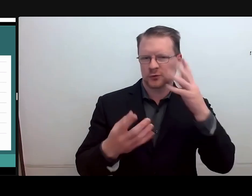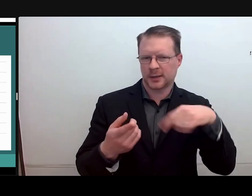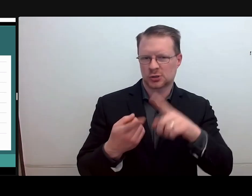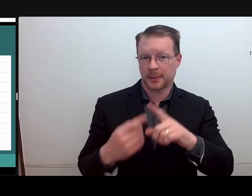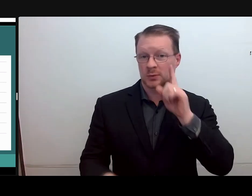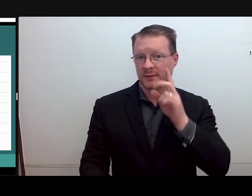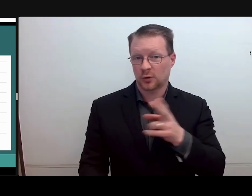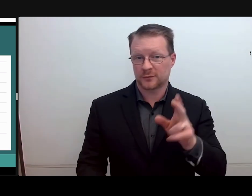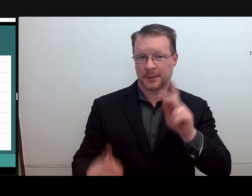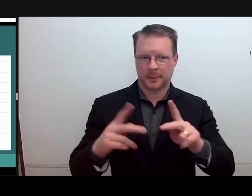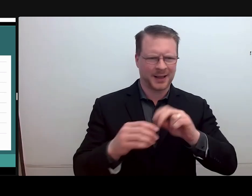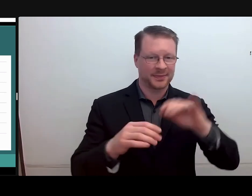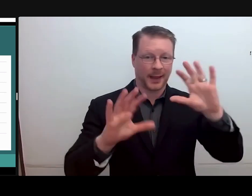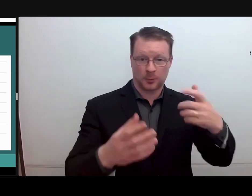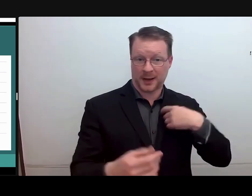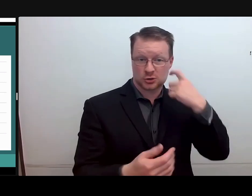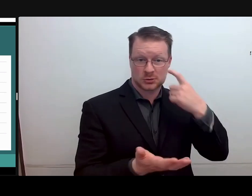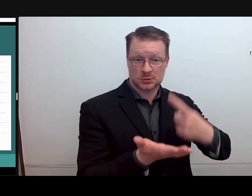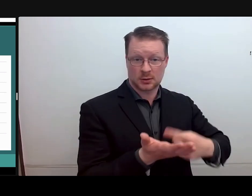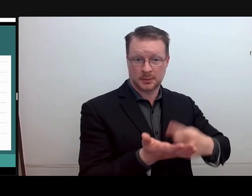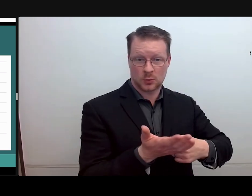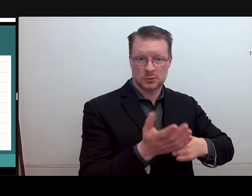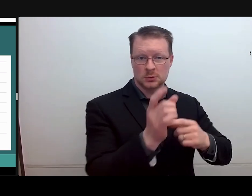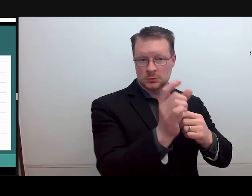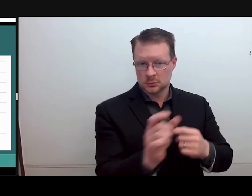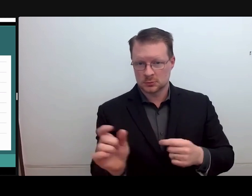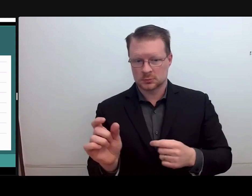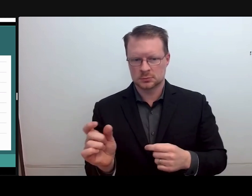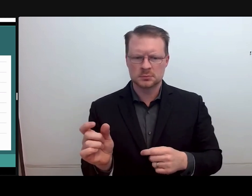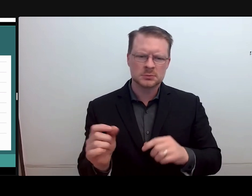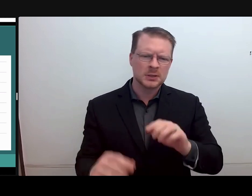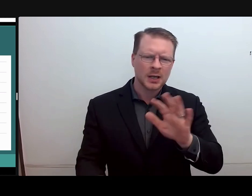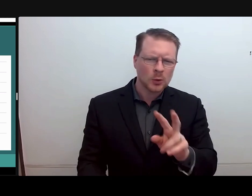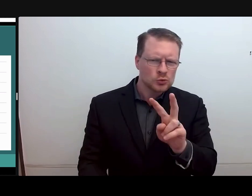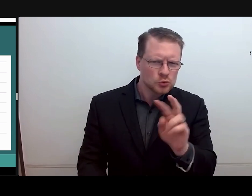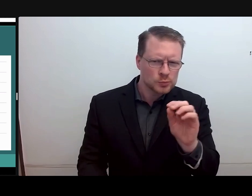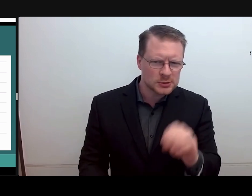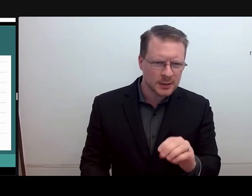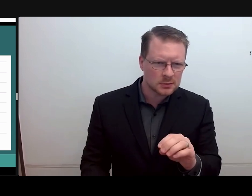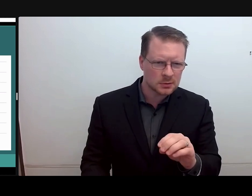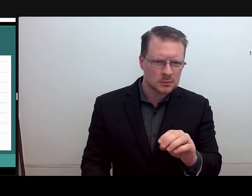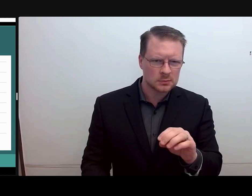So this is a little bit more granular information about deaf and hard-of-hearing people within the group that I just mentioned.